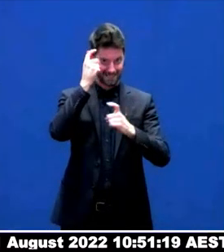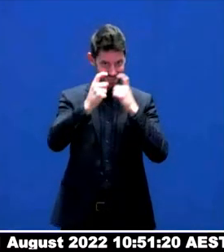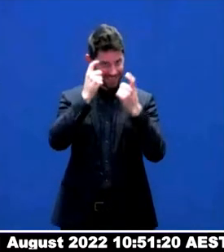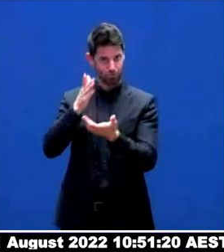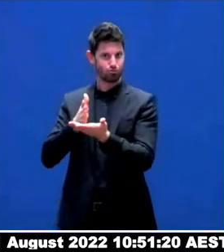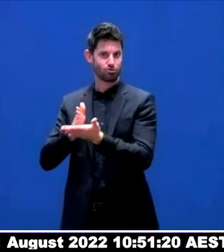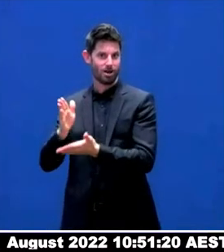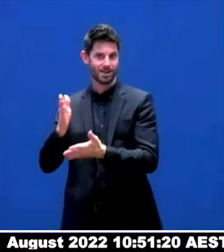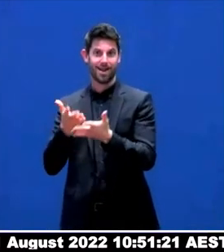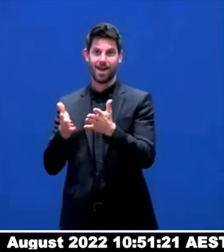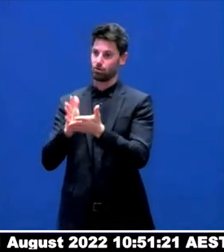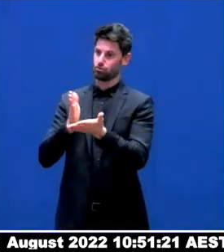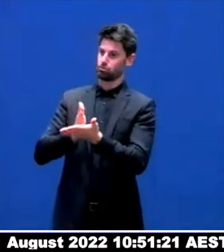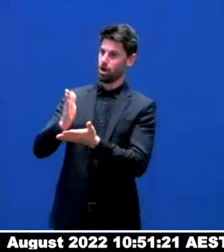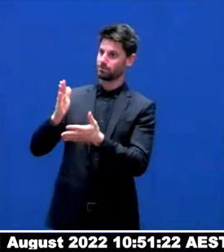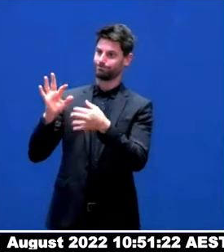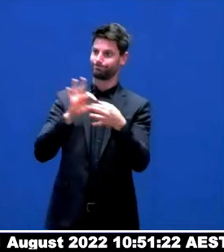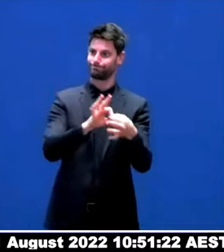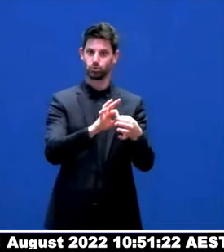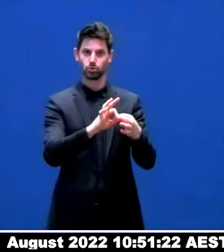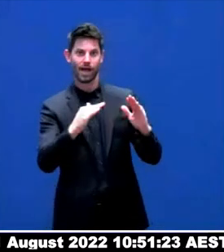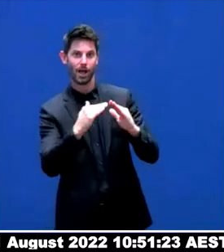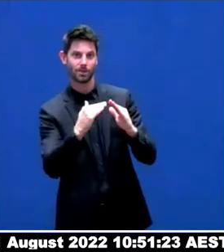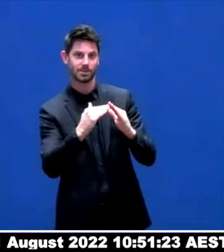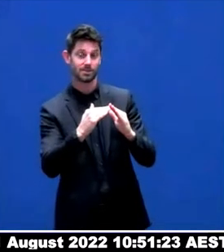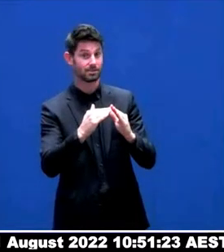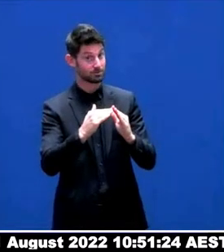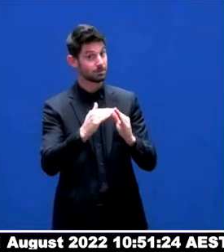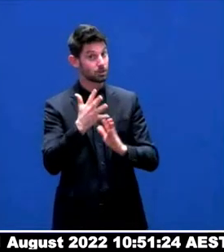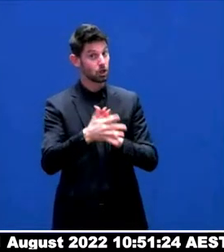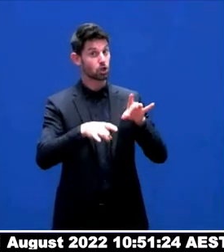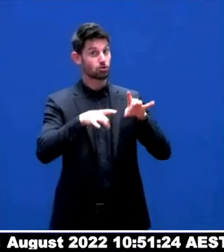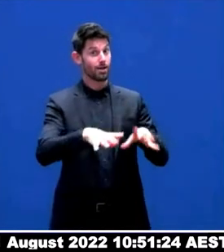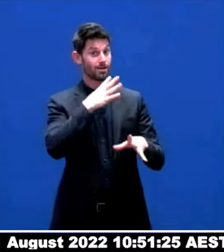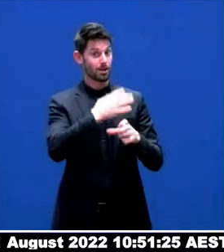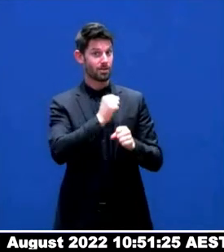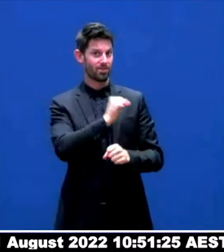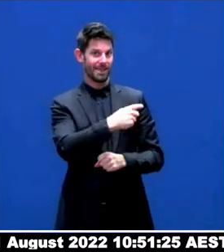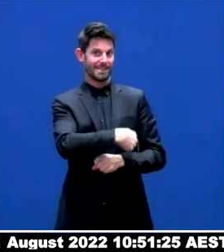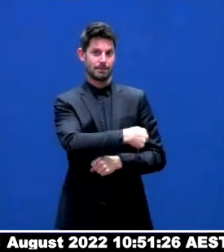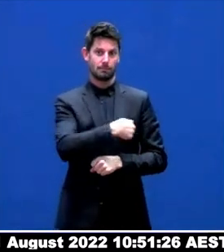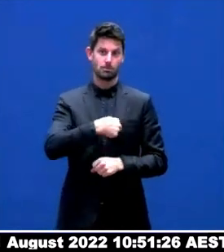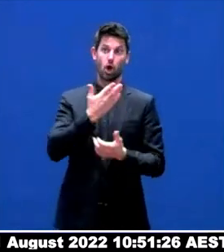homelessness, and that would be a place where the Commonwealth commitments to the CRPD could also factor in?